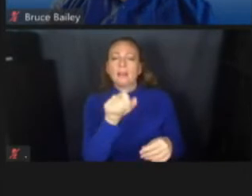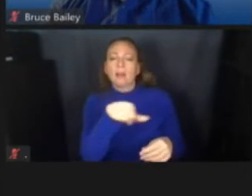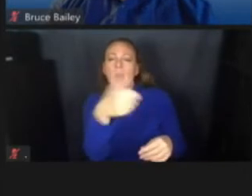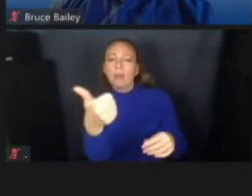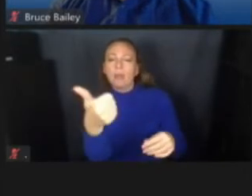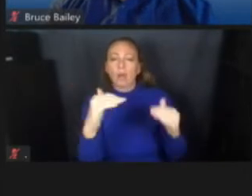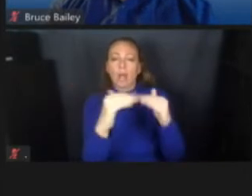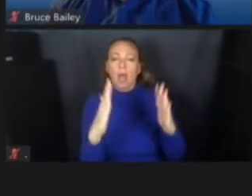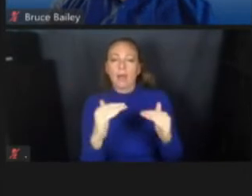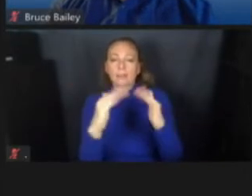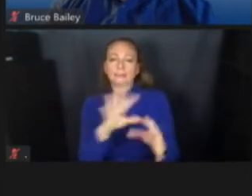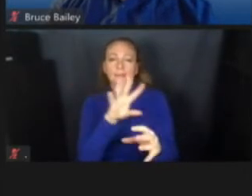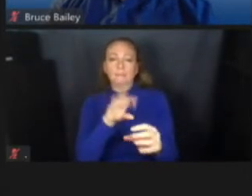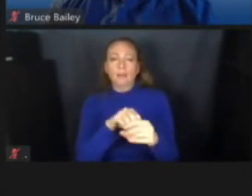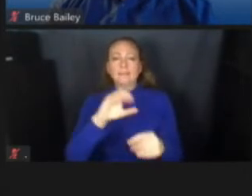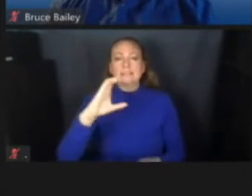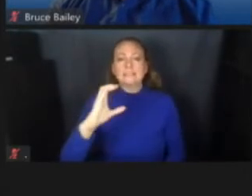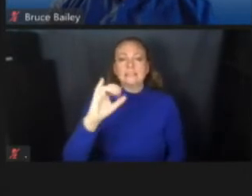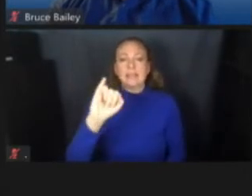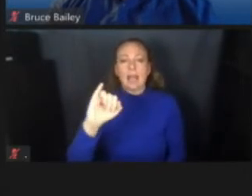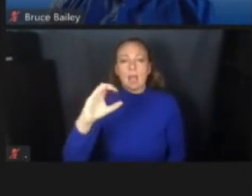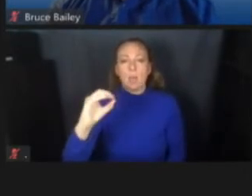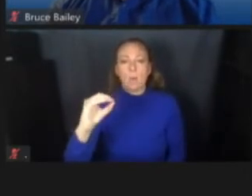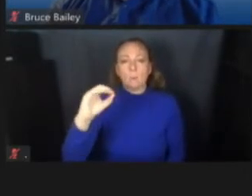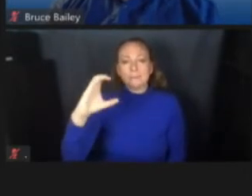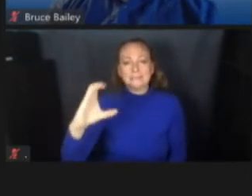in the CIOC Accessibility Community of Practice,